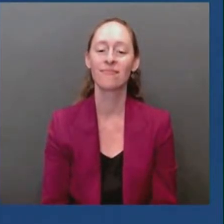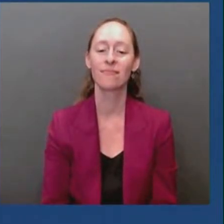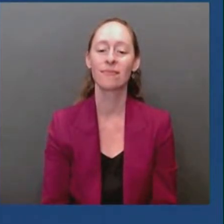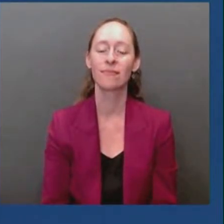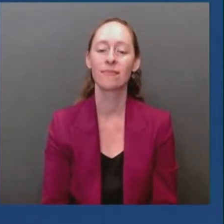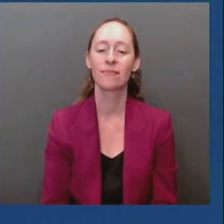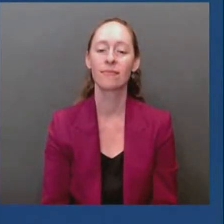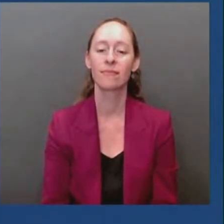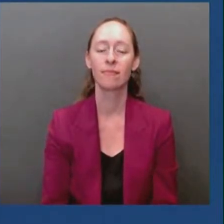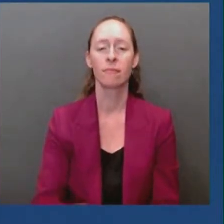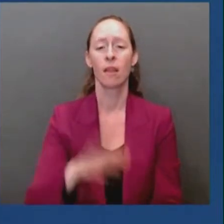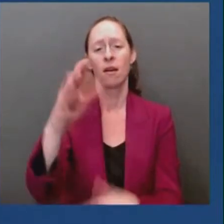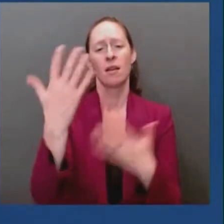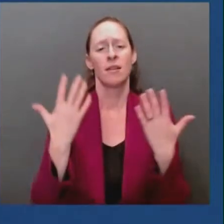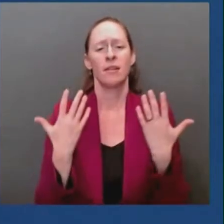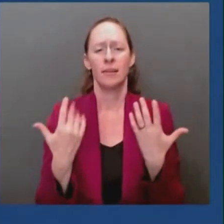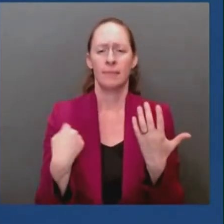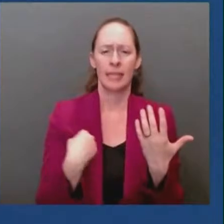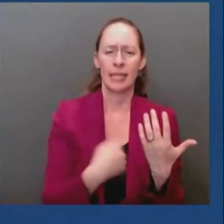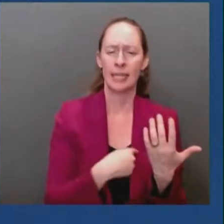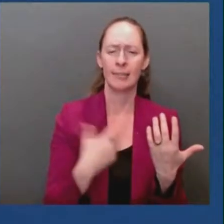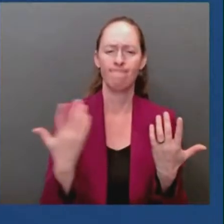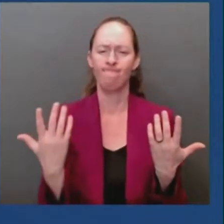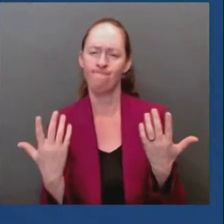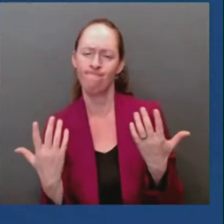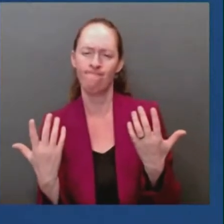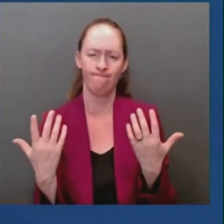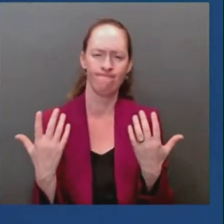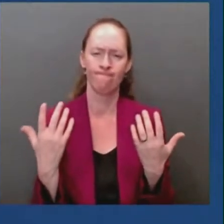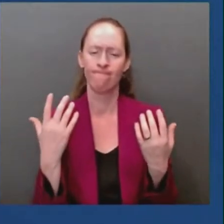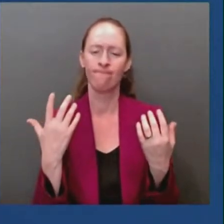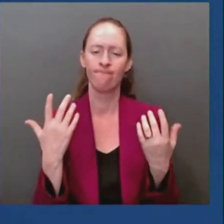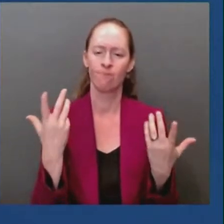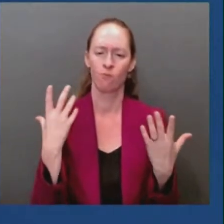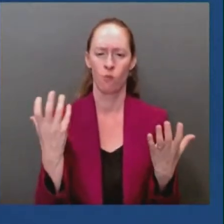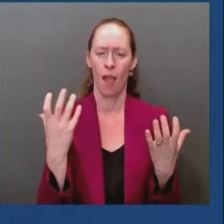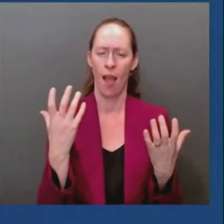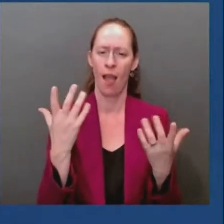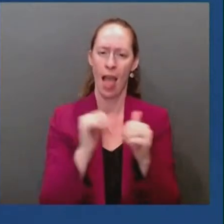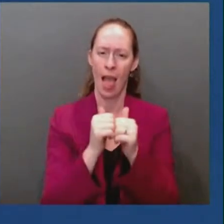AS WE GIVE THEM THE ADDED BENEFIT OF A VARIANT SPECIFIC